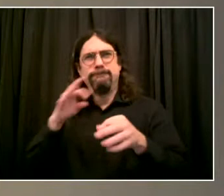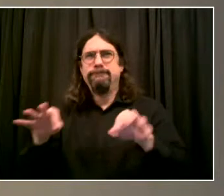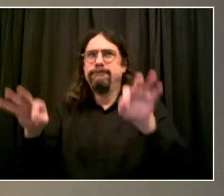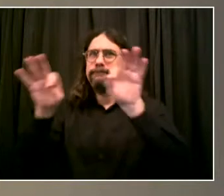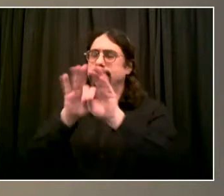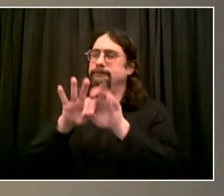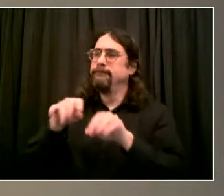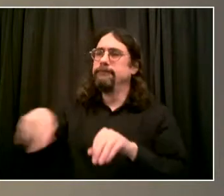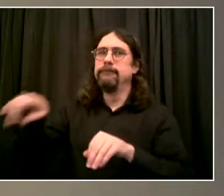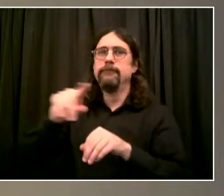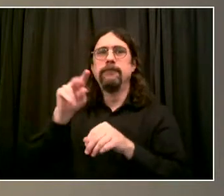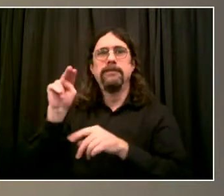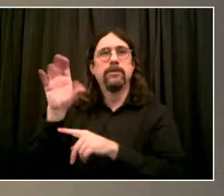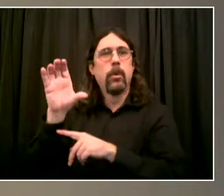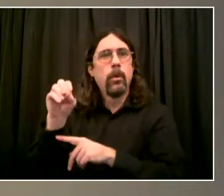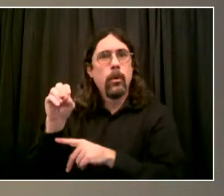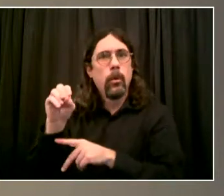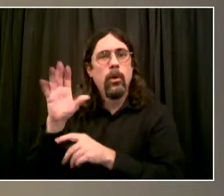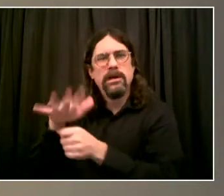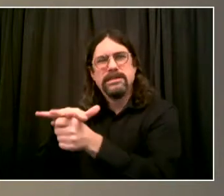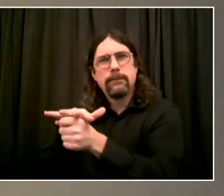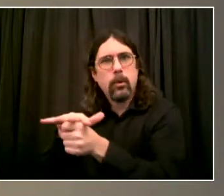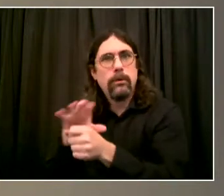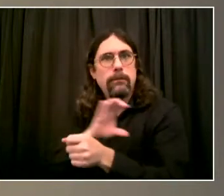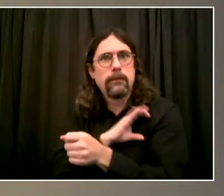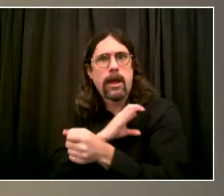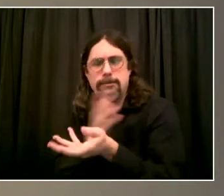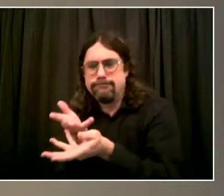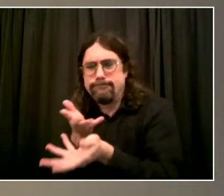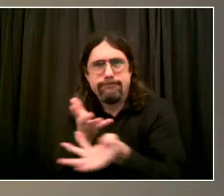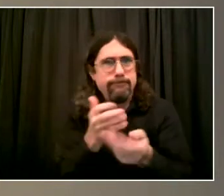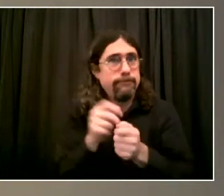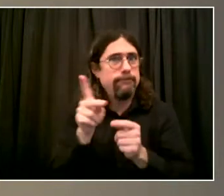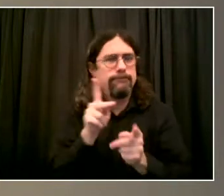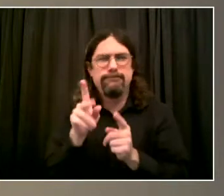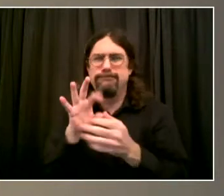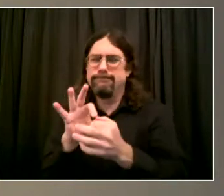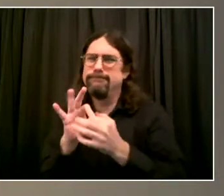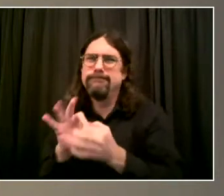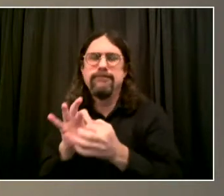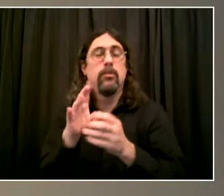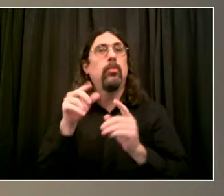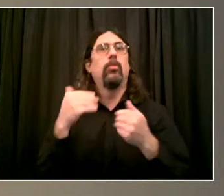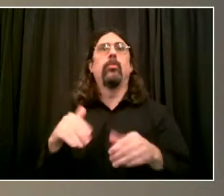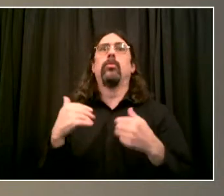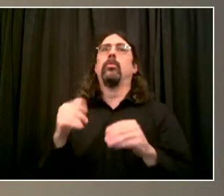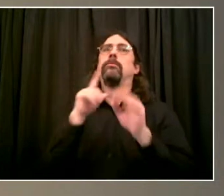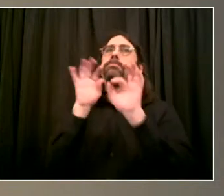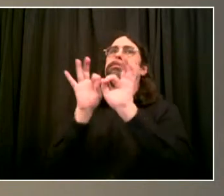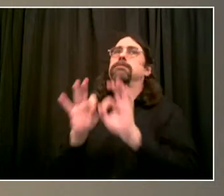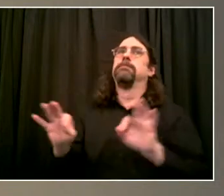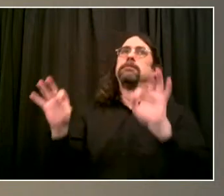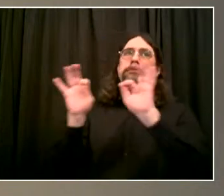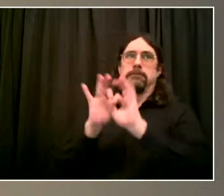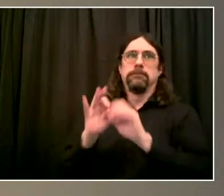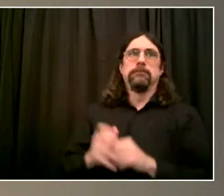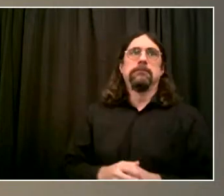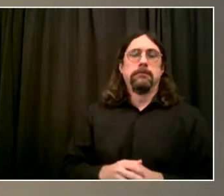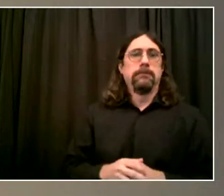COMMUNITY POLICING IS SAFE AND FAIR ANAND JUST. COMMUNITY WANT TO HAVE A VOICE AND A GOAL IN